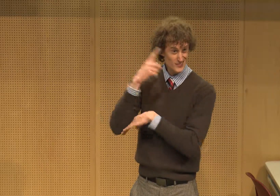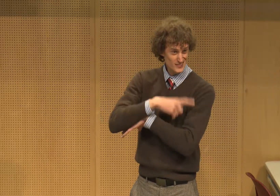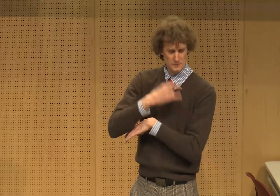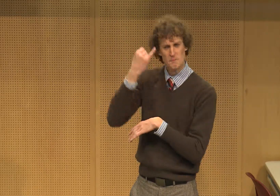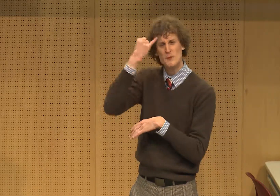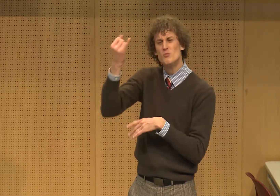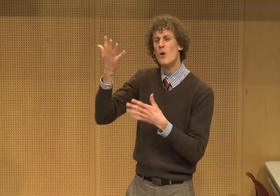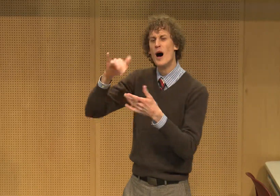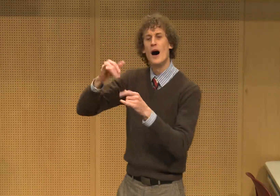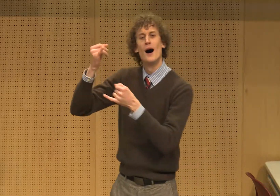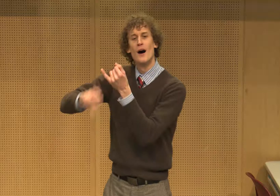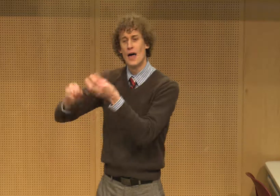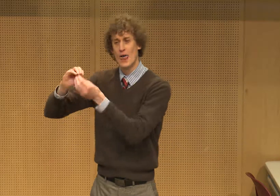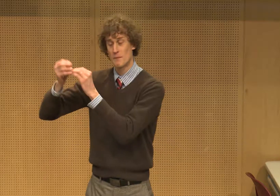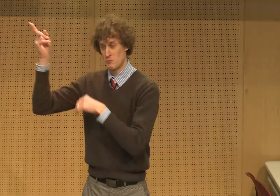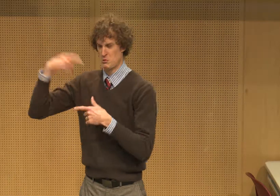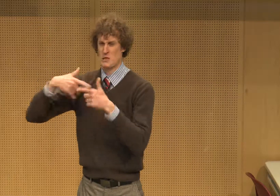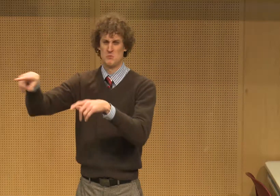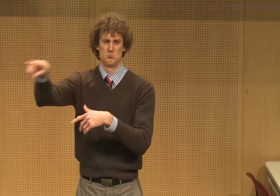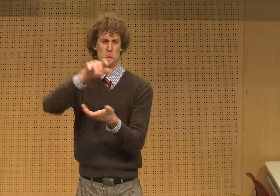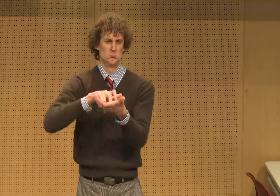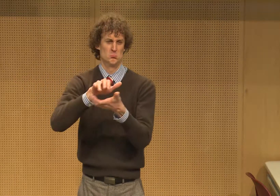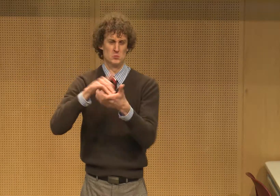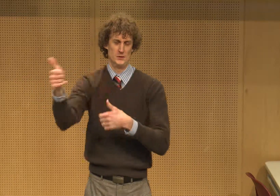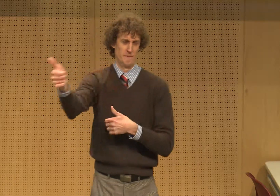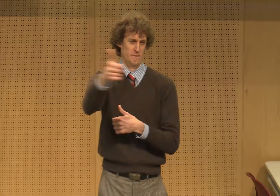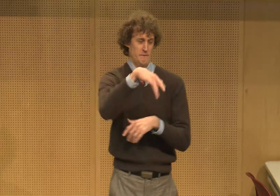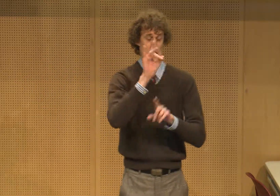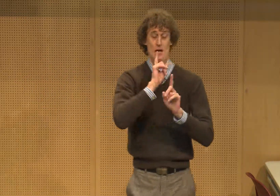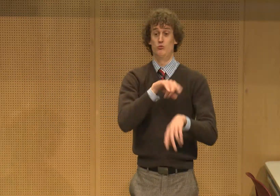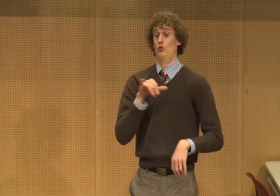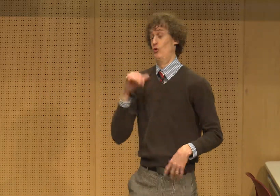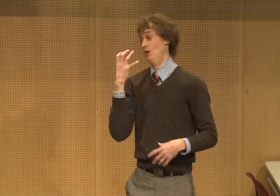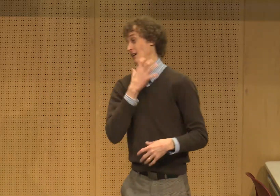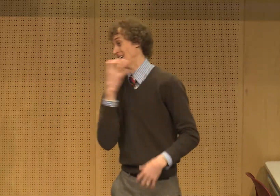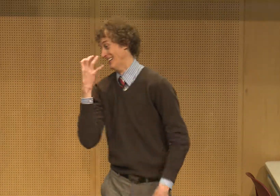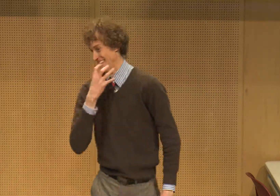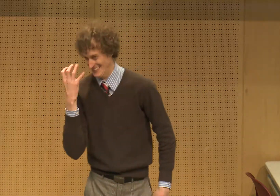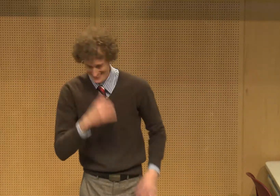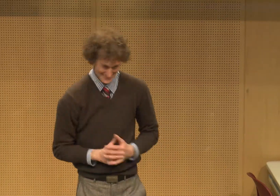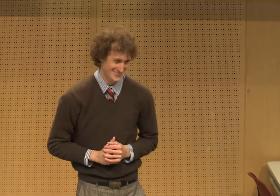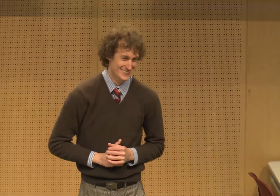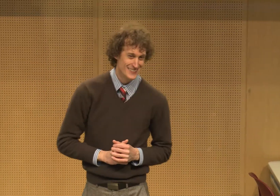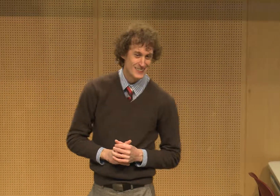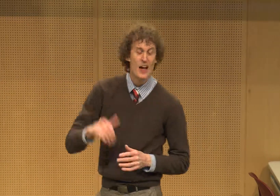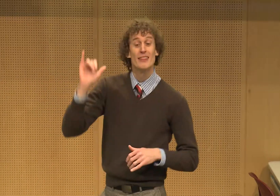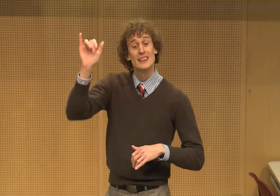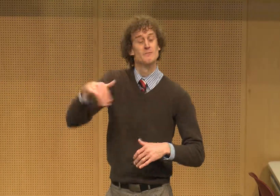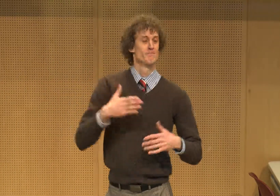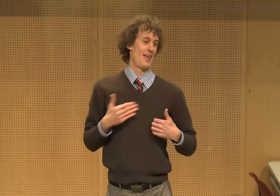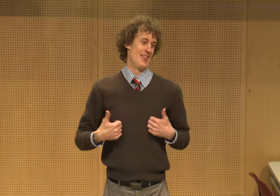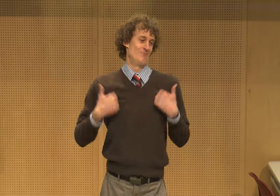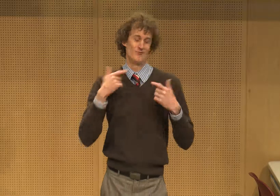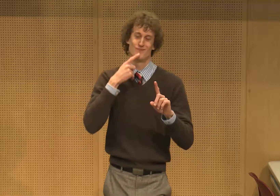You can do the math yourself and figure out what would happen to these two numbers in that scenario.